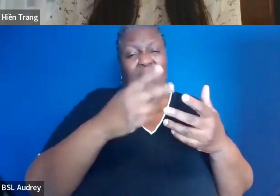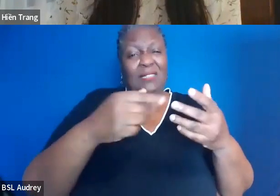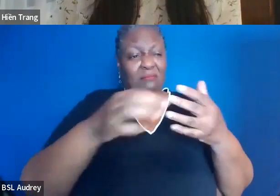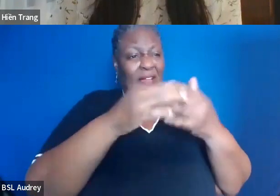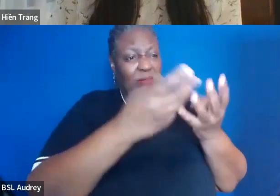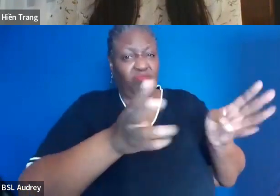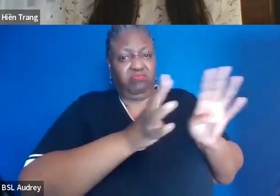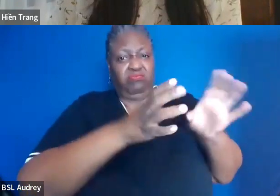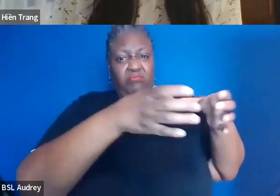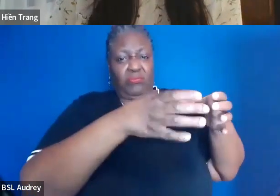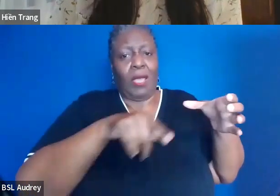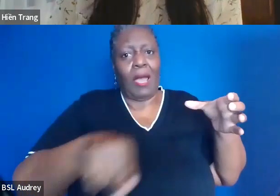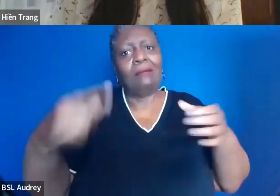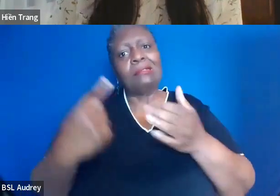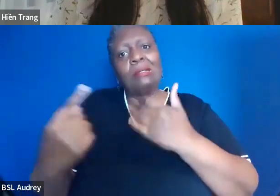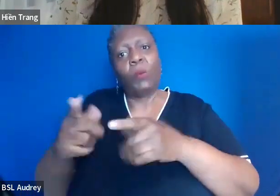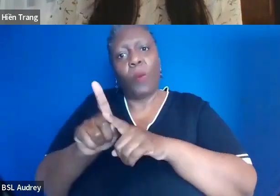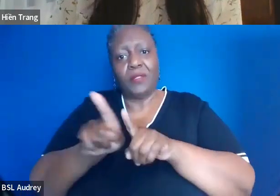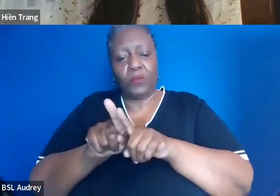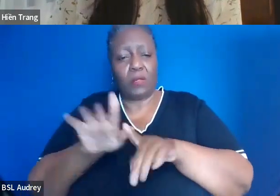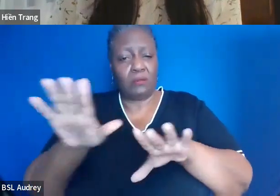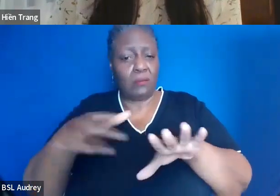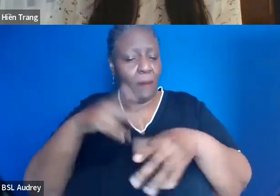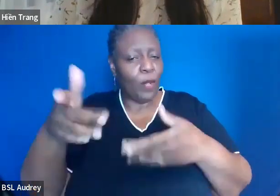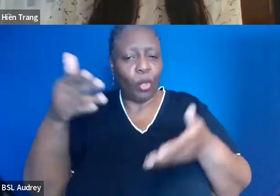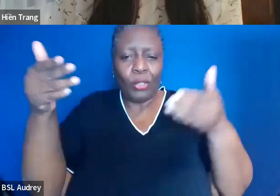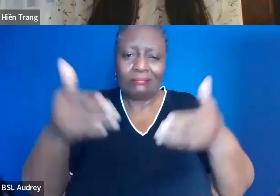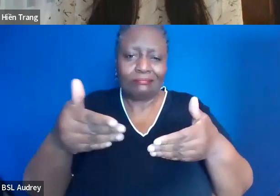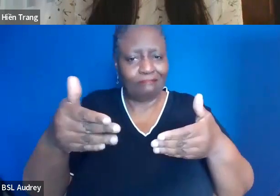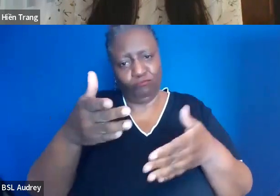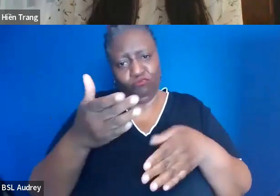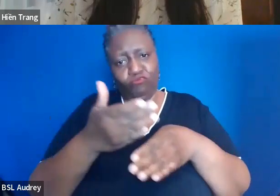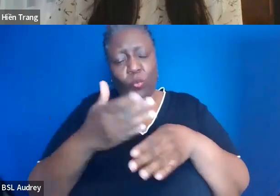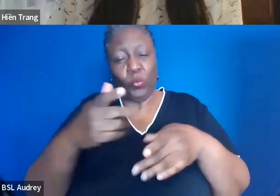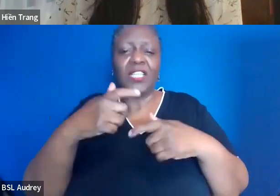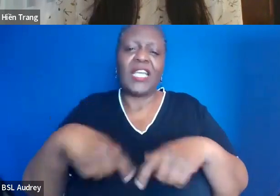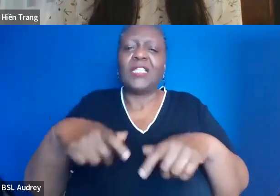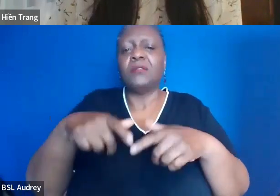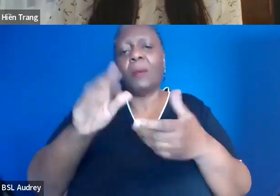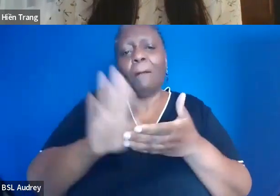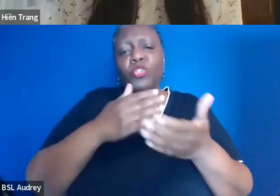there's no debate however regarding her central role in Vietnamese folk poetry and tradition